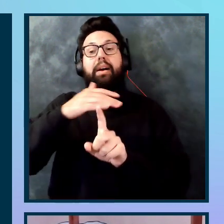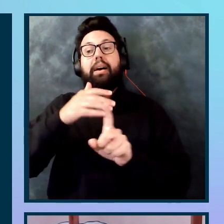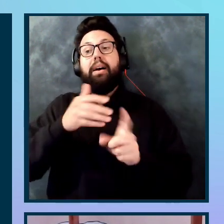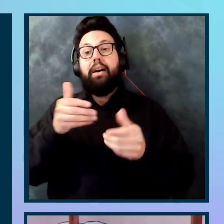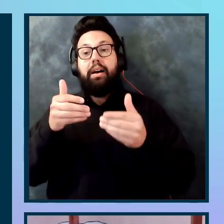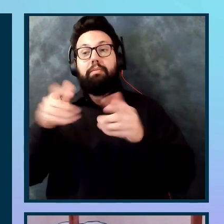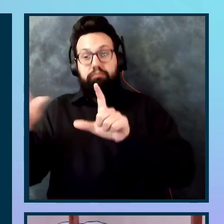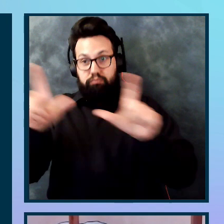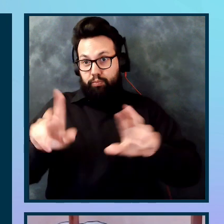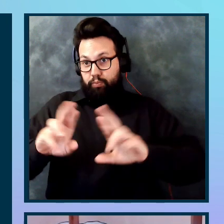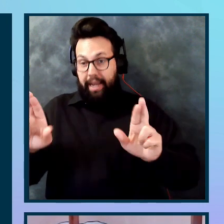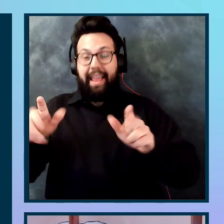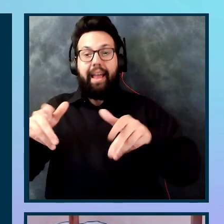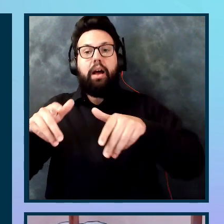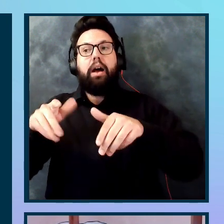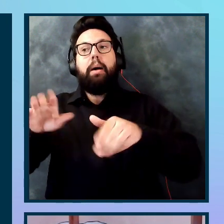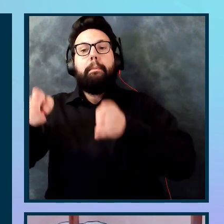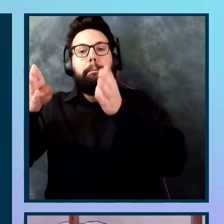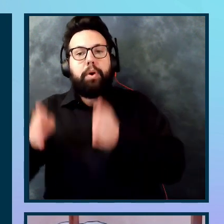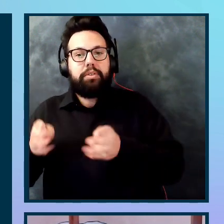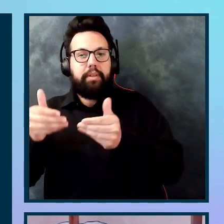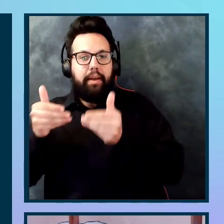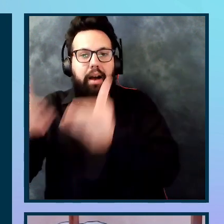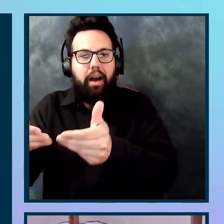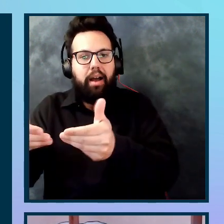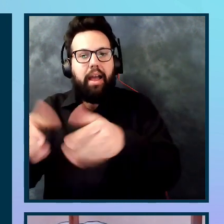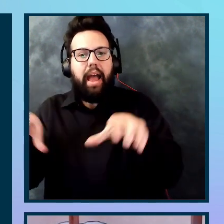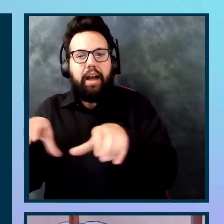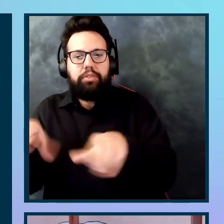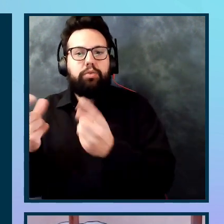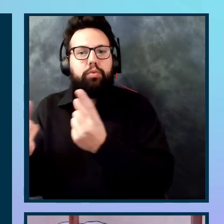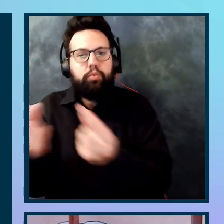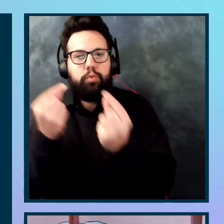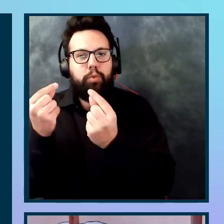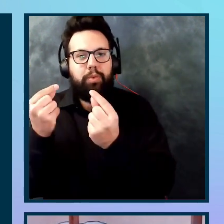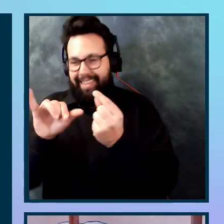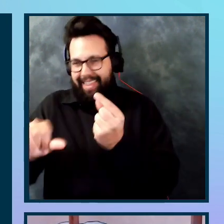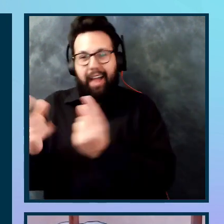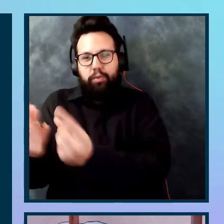like the action that we're going to test, and then, the then step